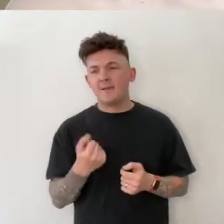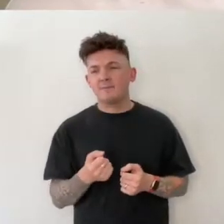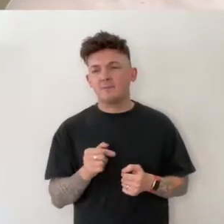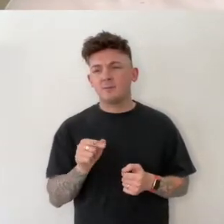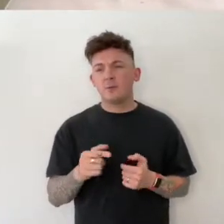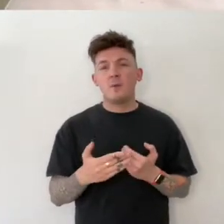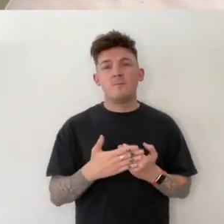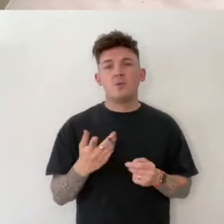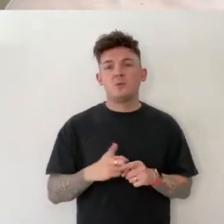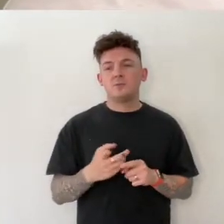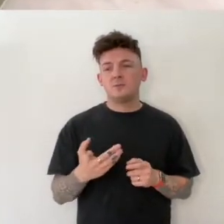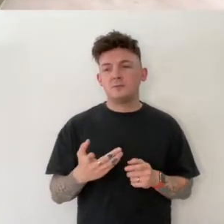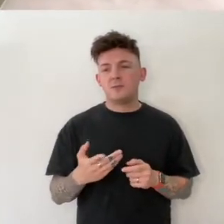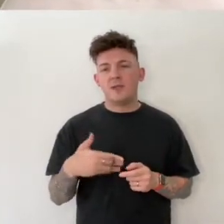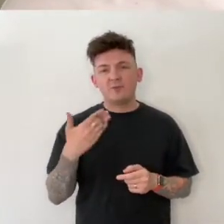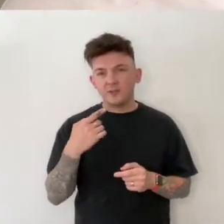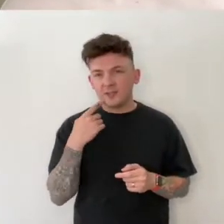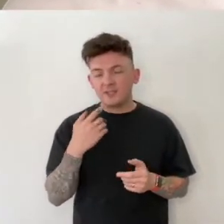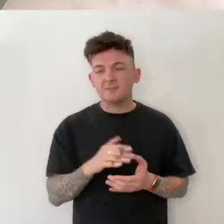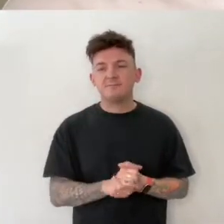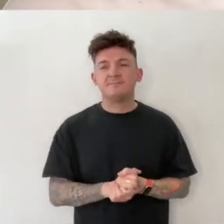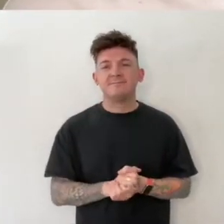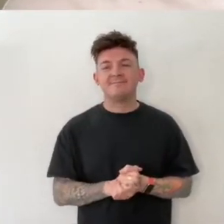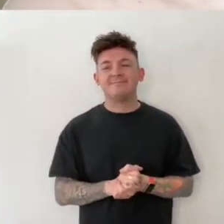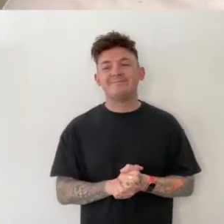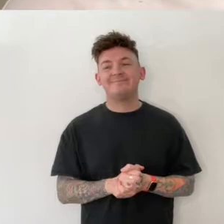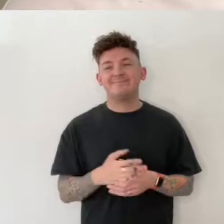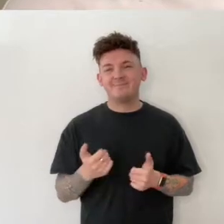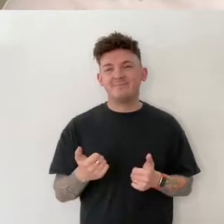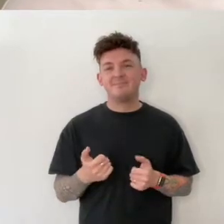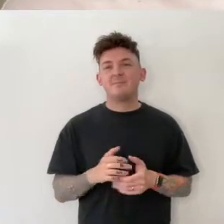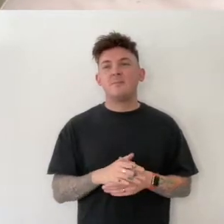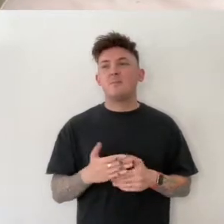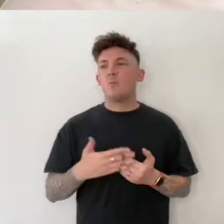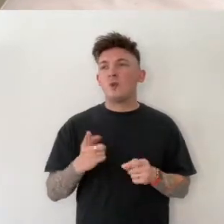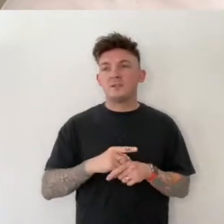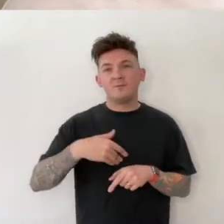wear estee lauder double wear so it's a very nice one, more for going out. i have to say